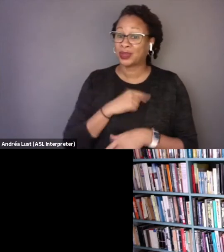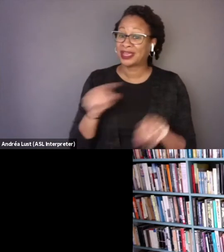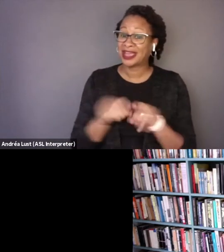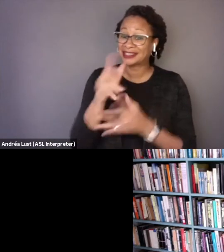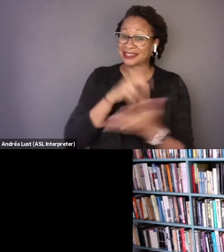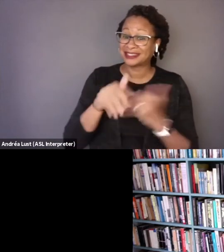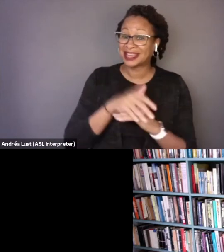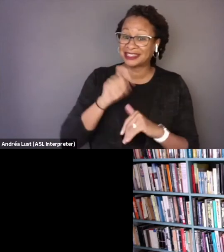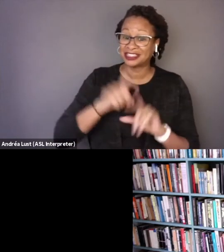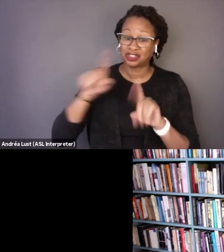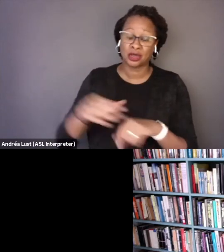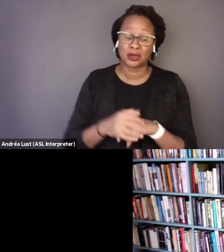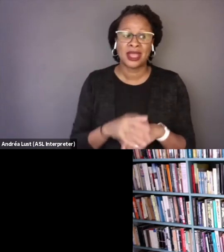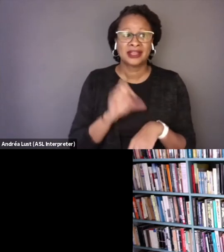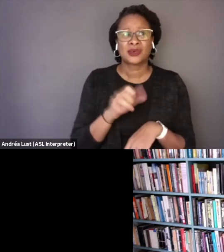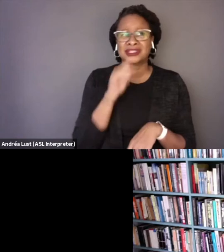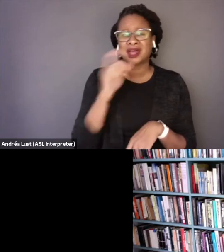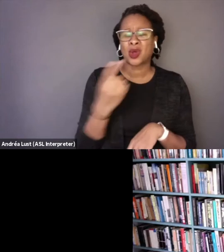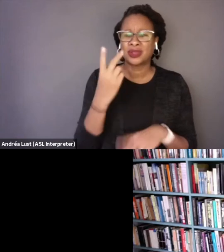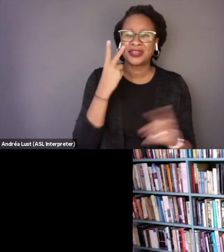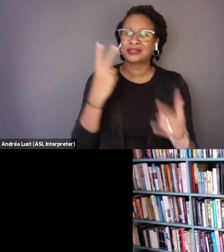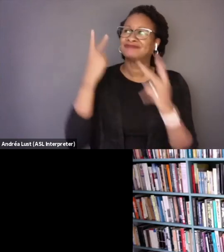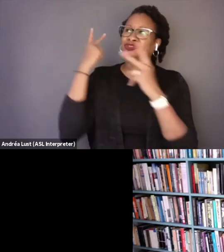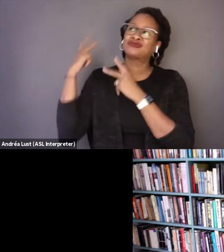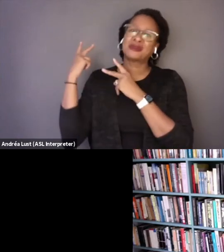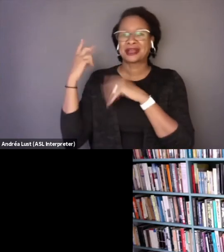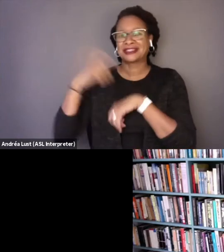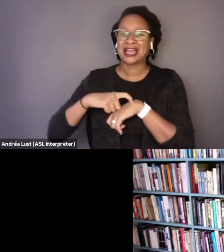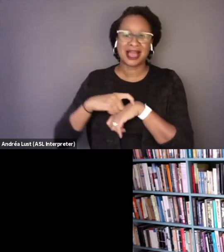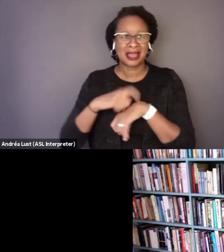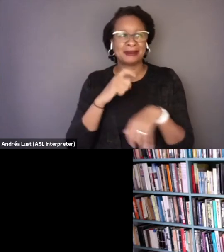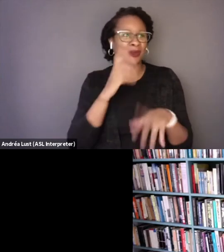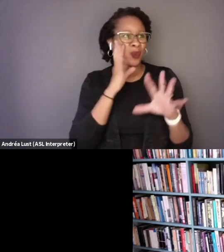that nostalgic journey that fills us all with those endorphins and happy memories,